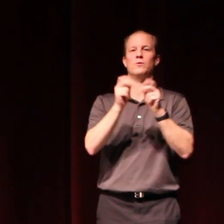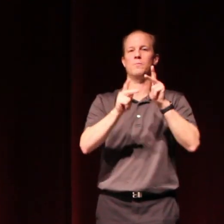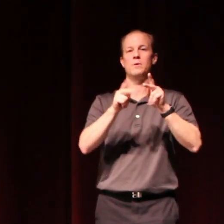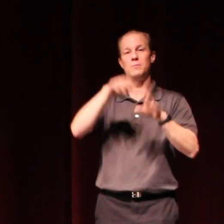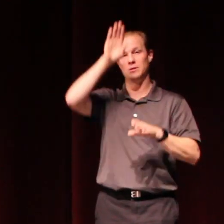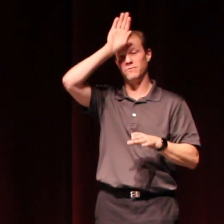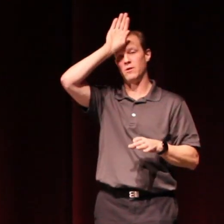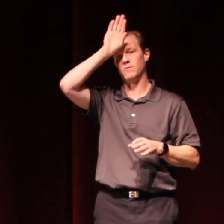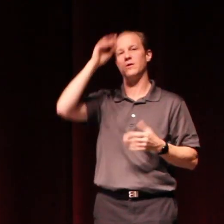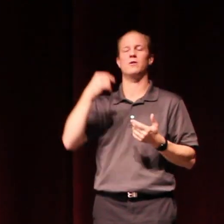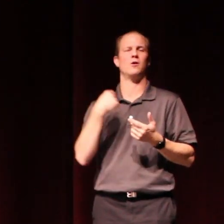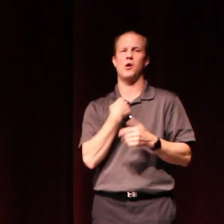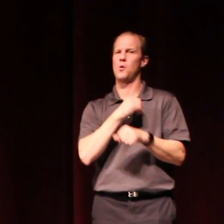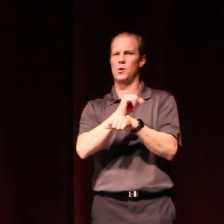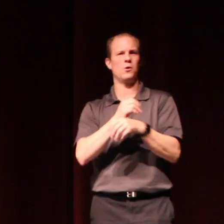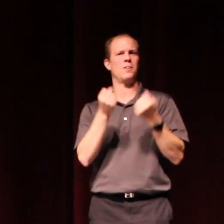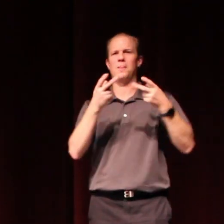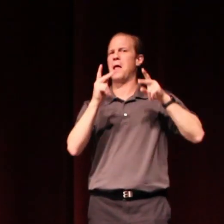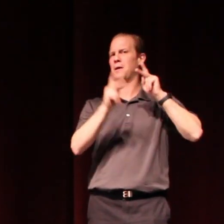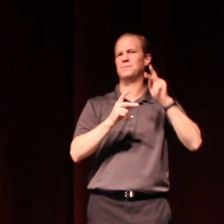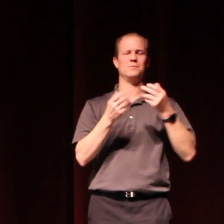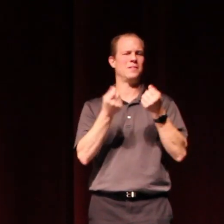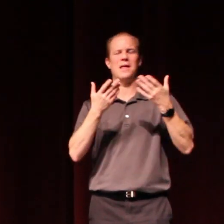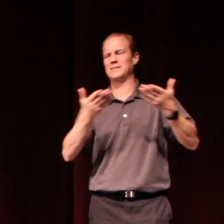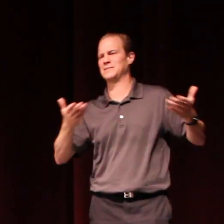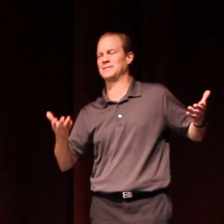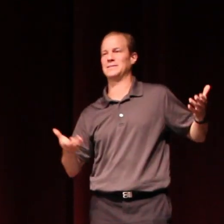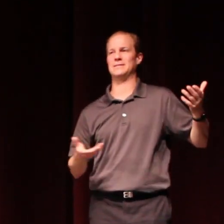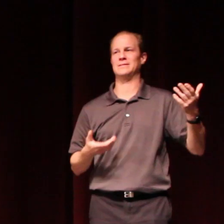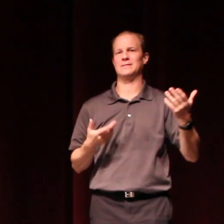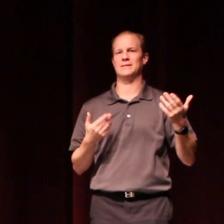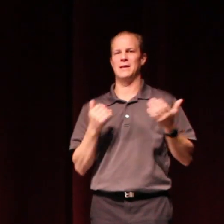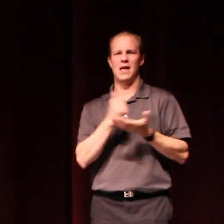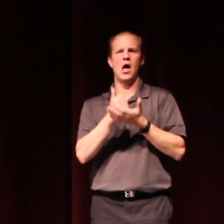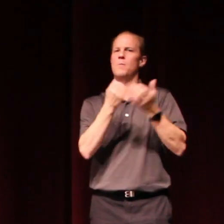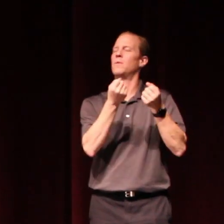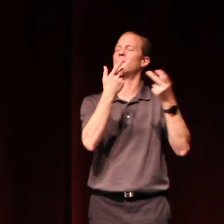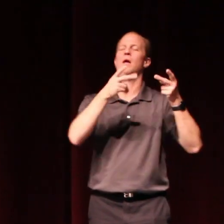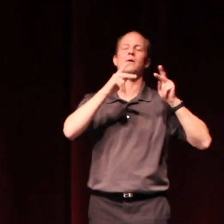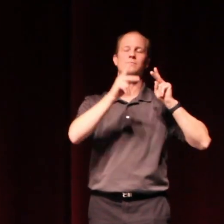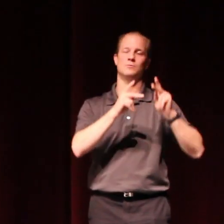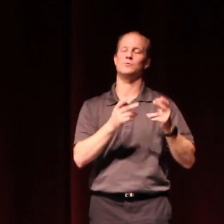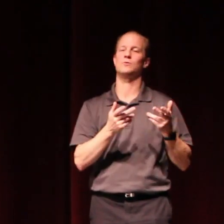We worked with a lot of people, did a lot of things. Helped out a lot of people running two